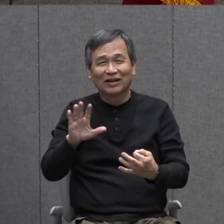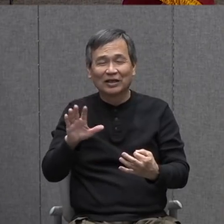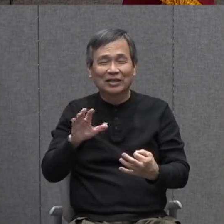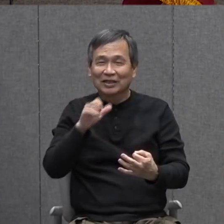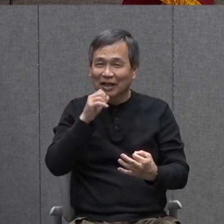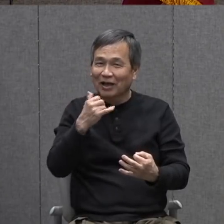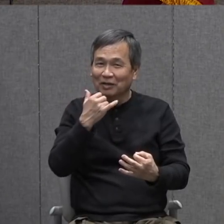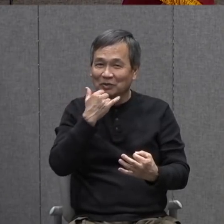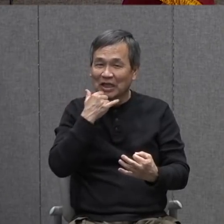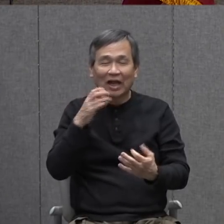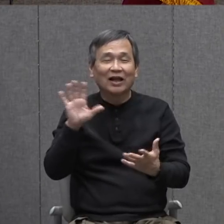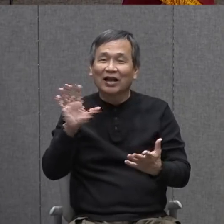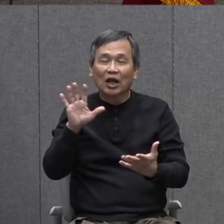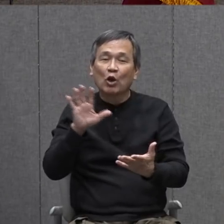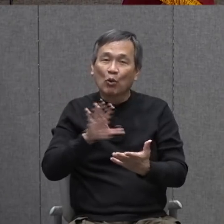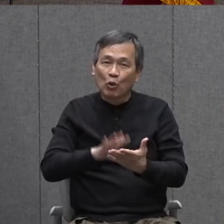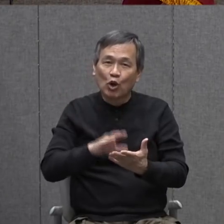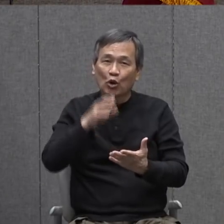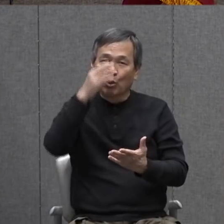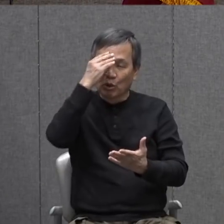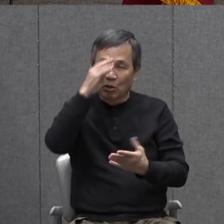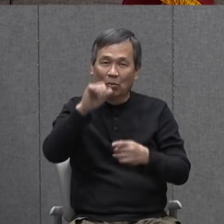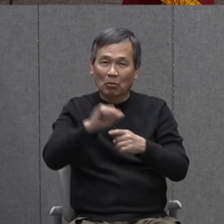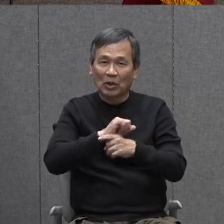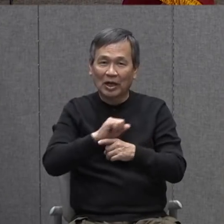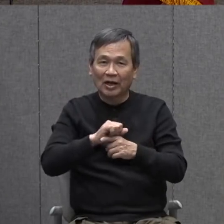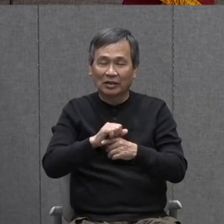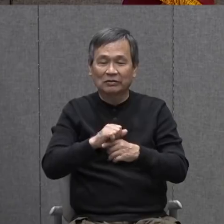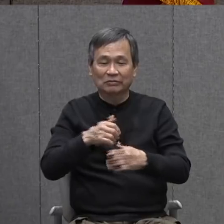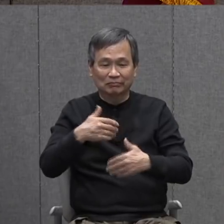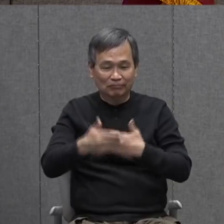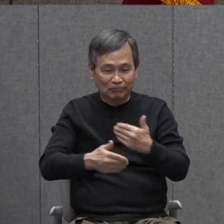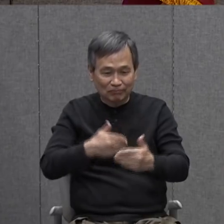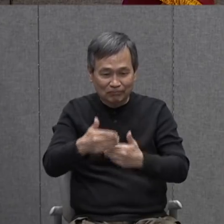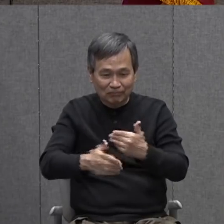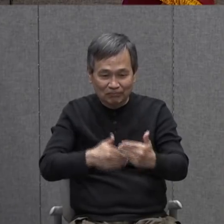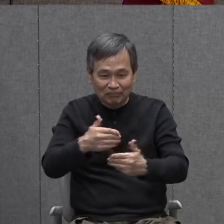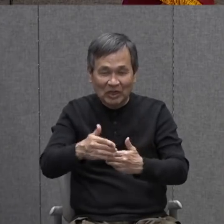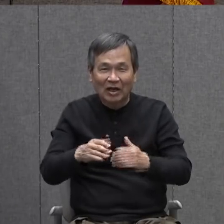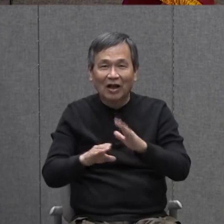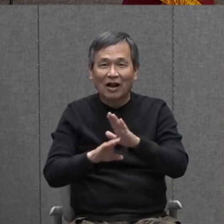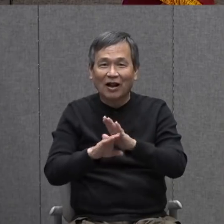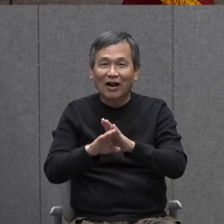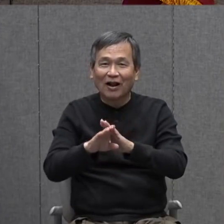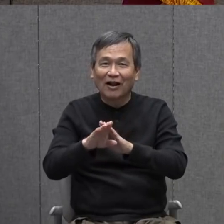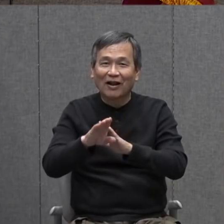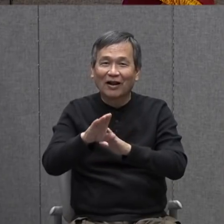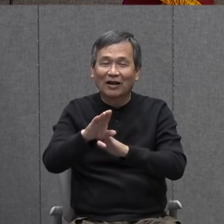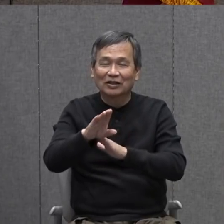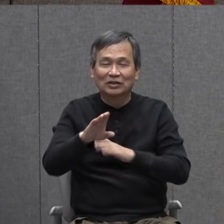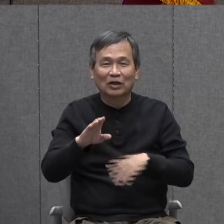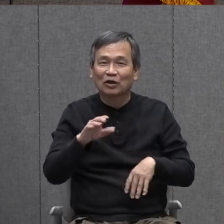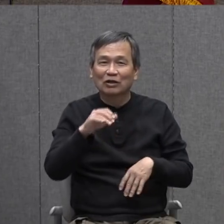We're learning a new skill. This takes time and it takes development so always be kind to yourself.